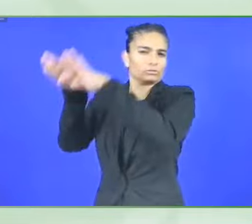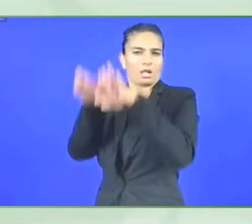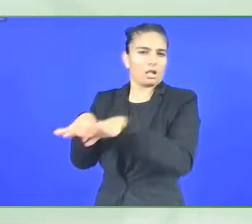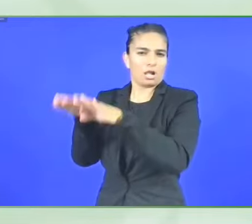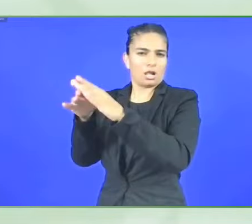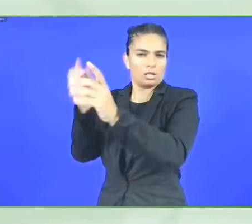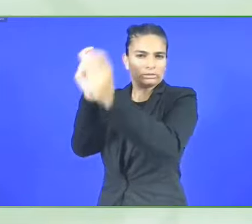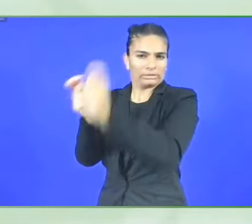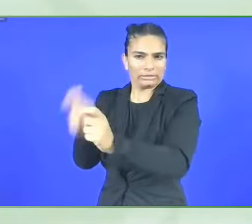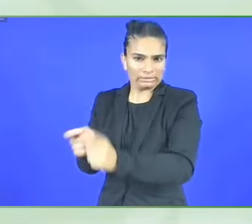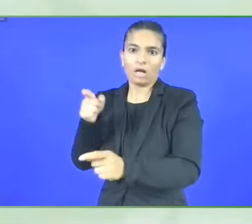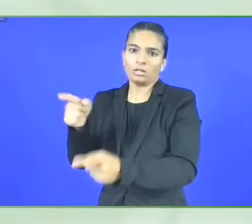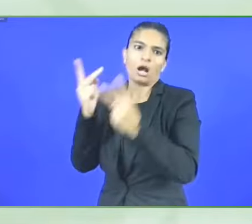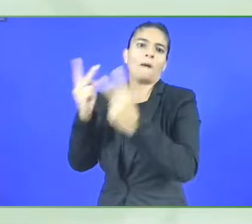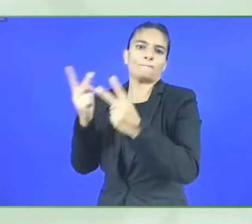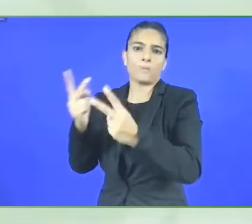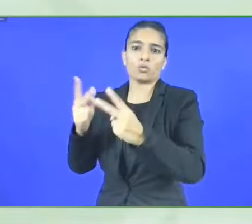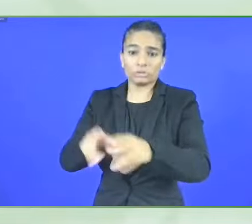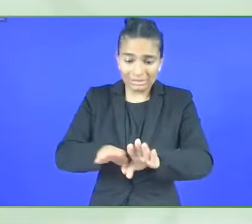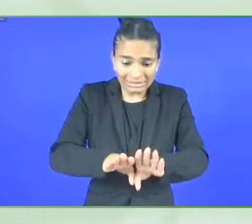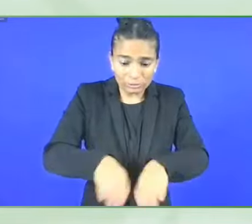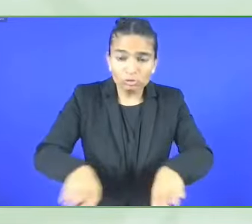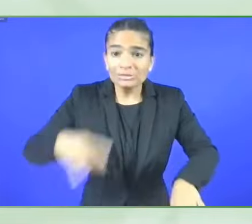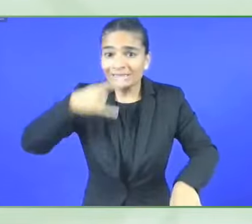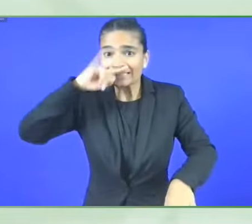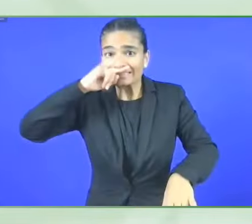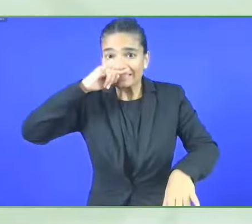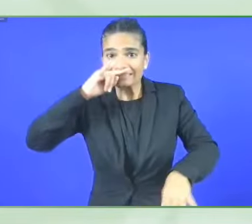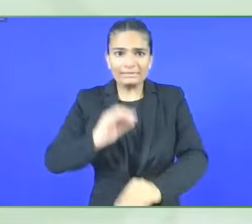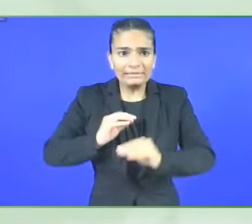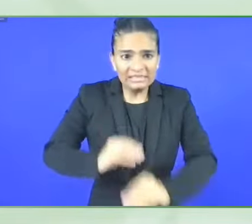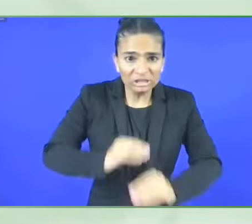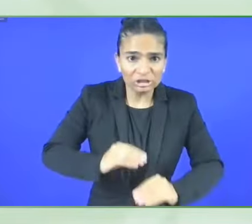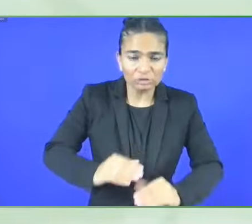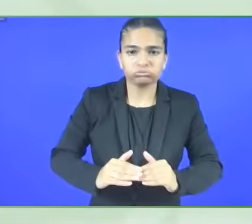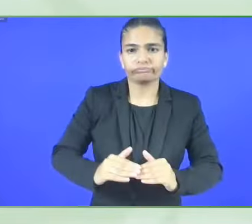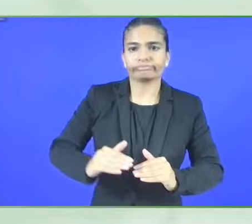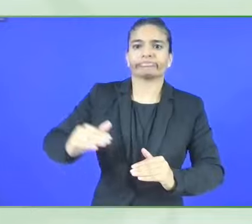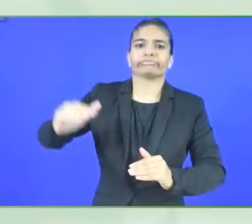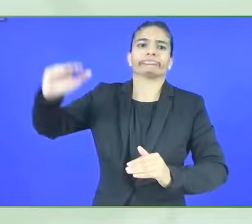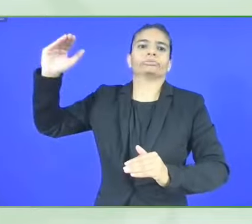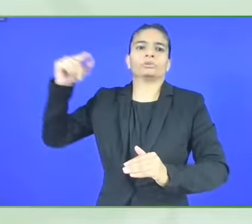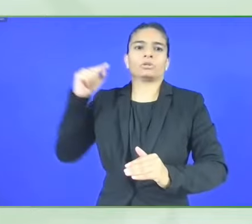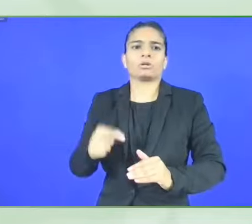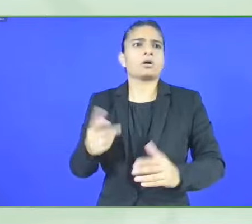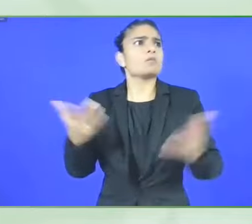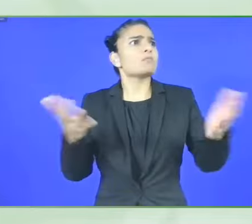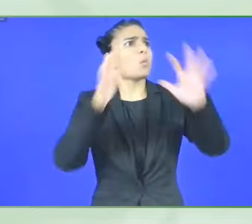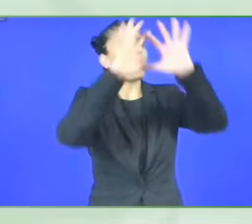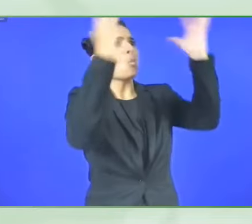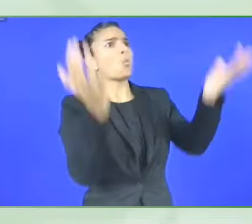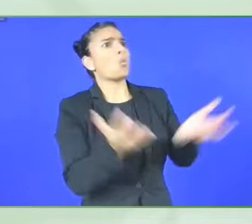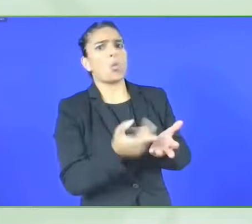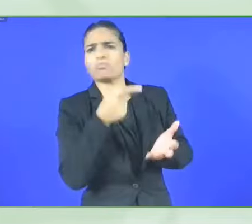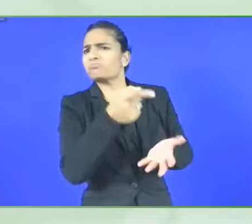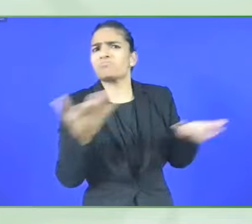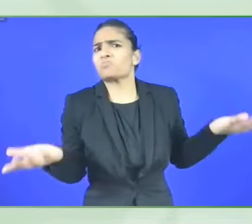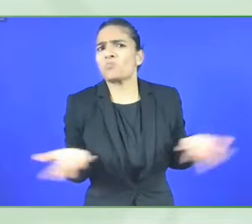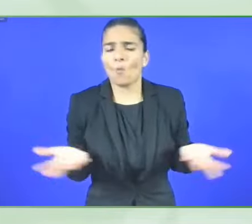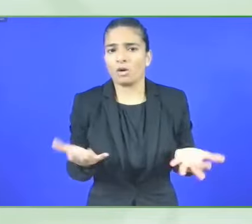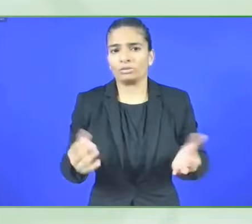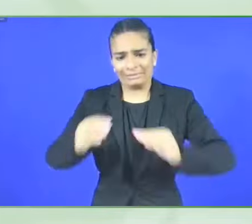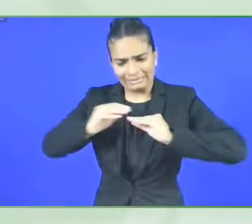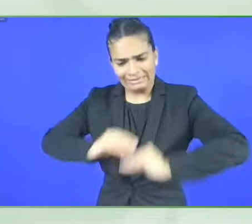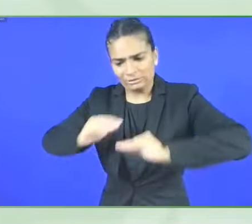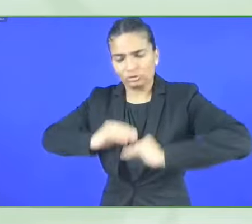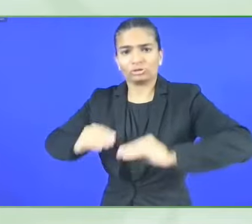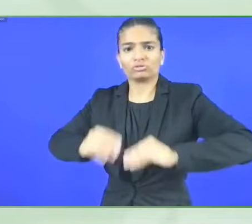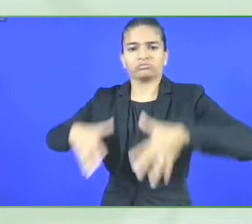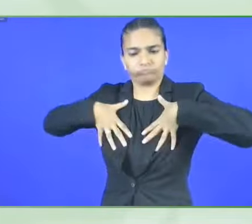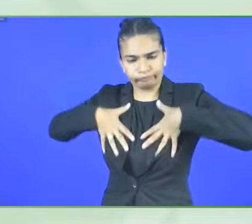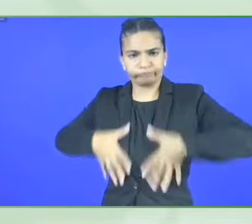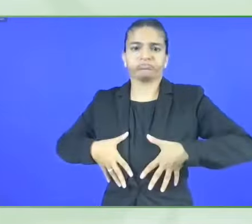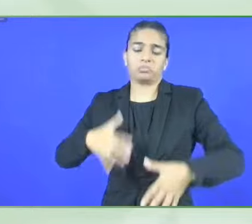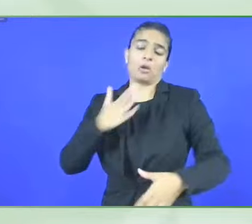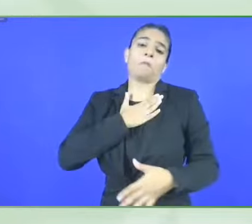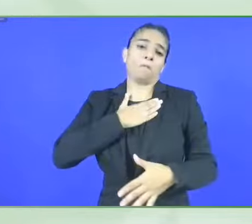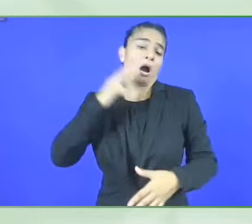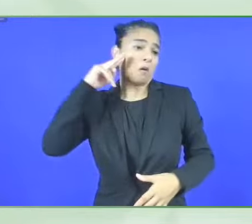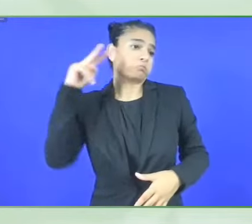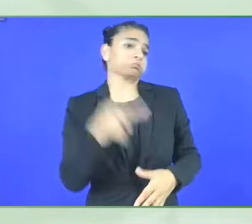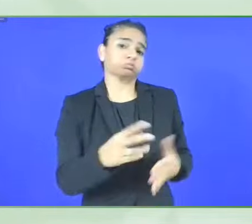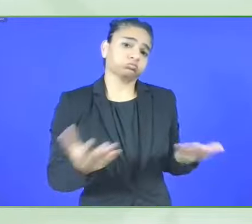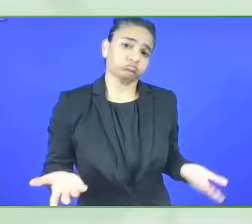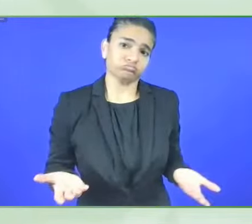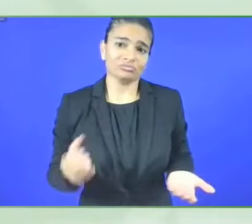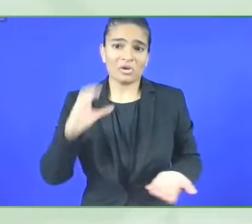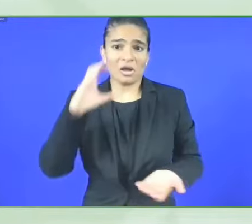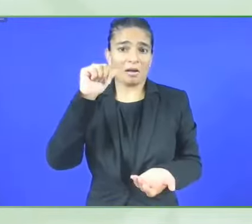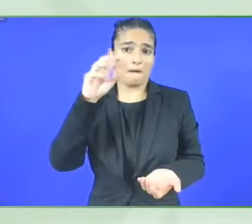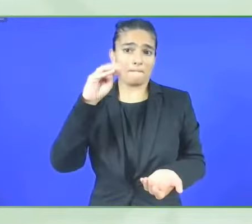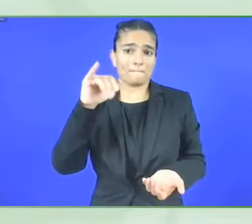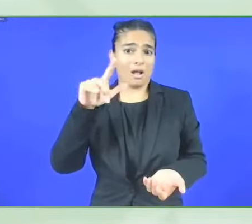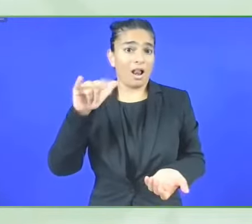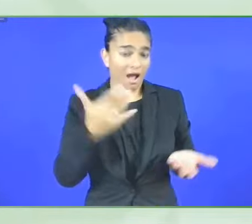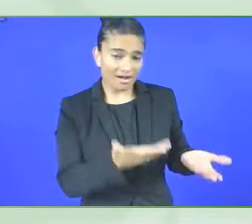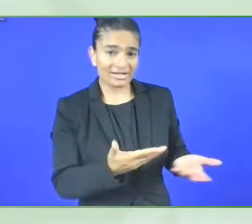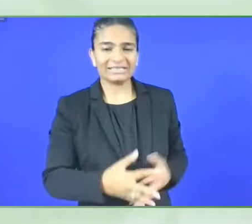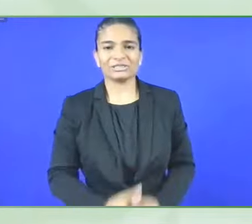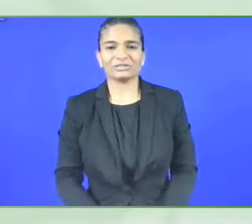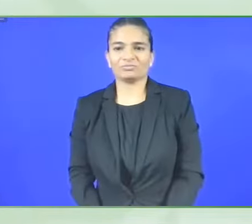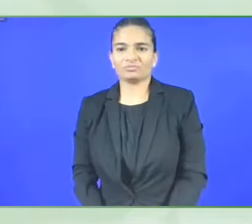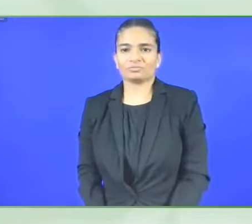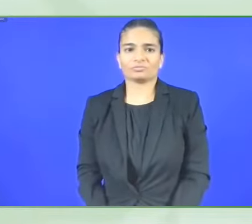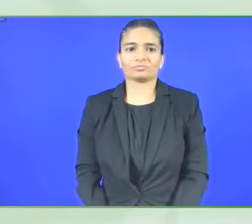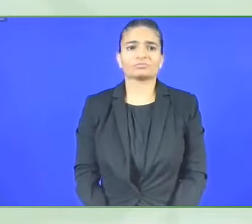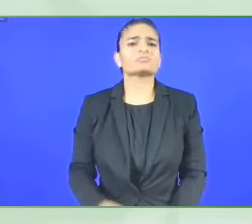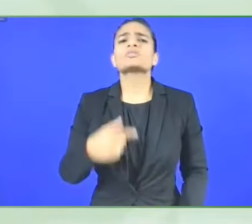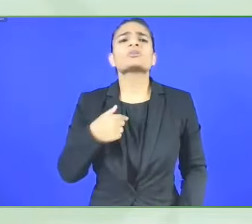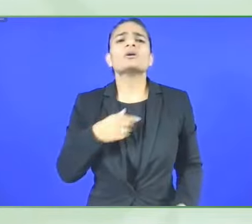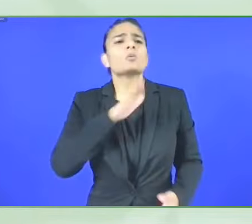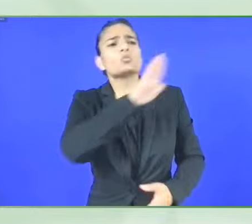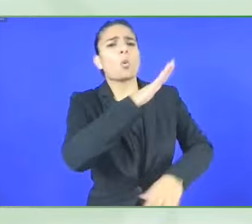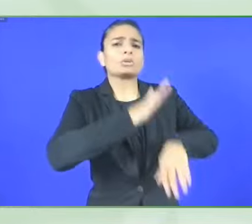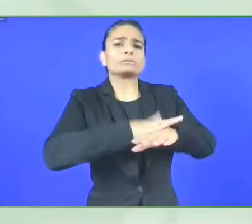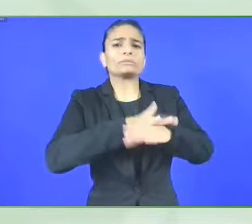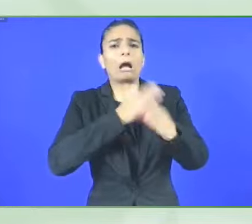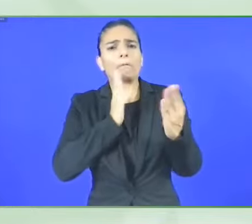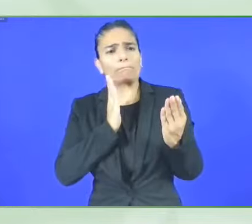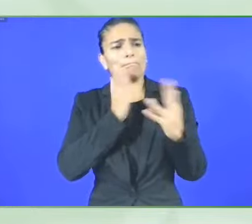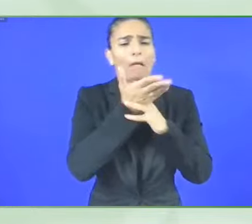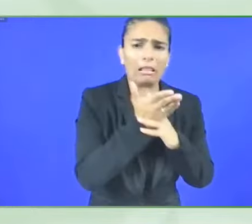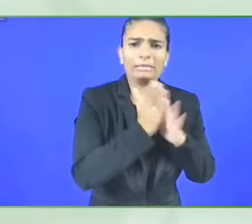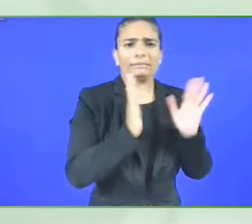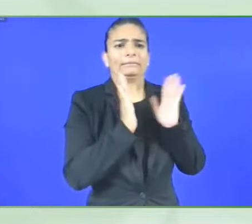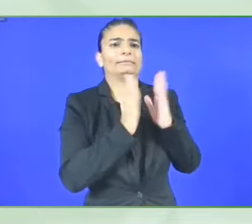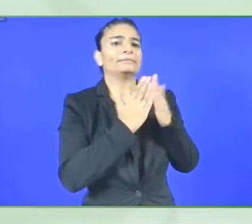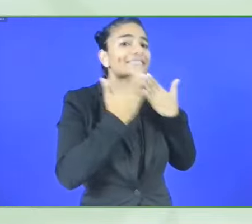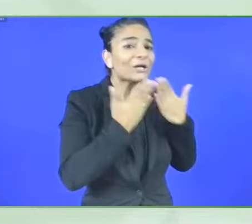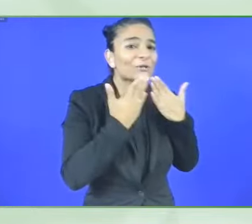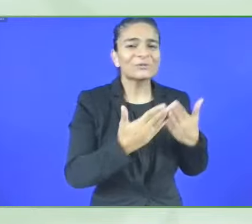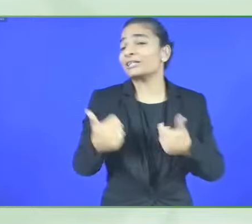blue eyes and have a big smile on my face because I'm very happy to be here!